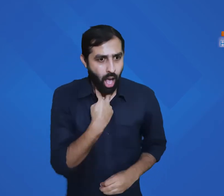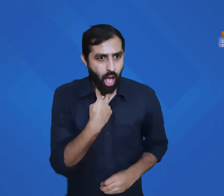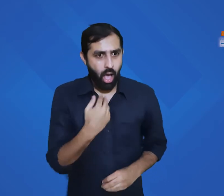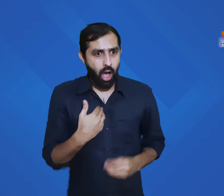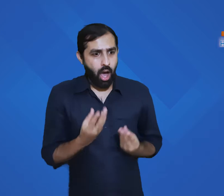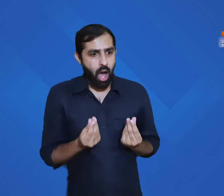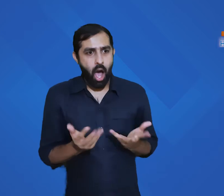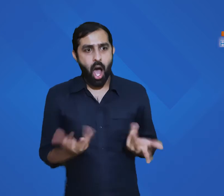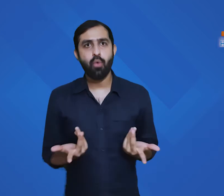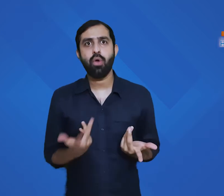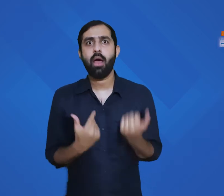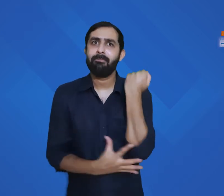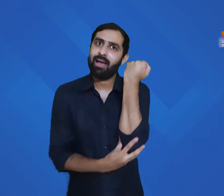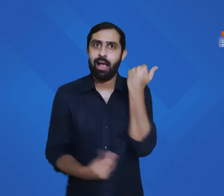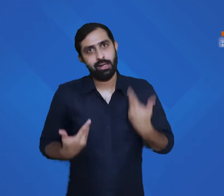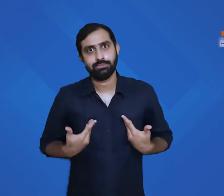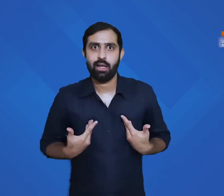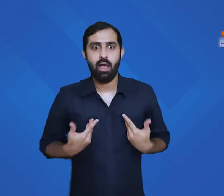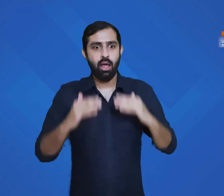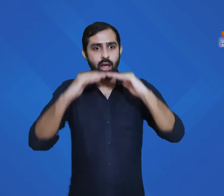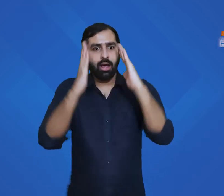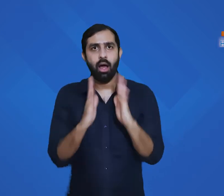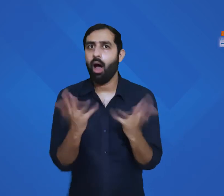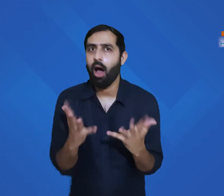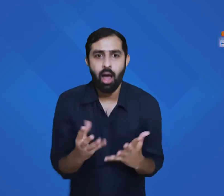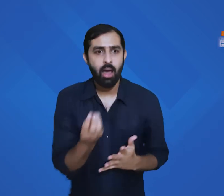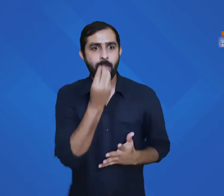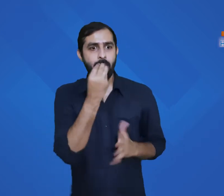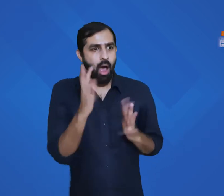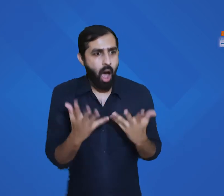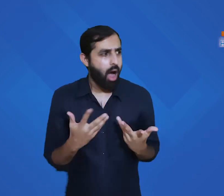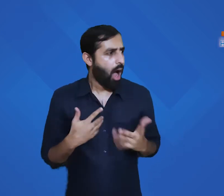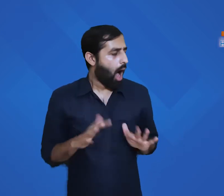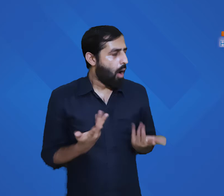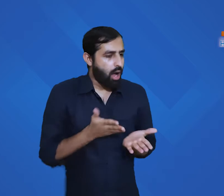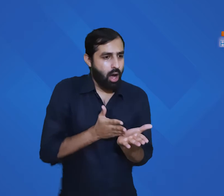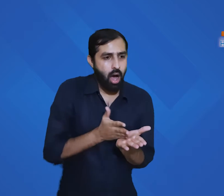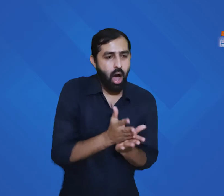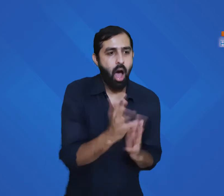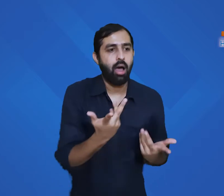Making ends meet was a struggle for them in cities. The financial challenges were not few.